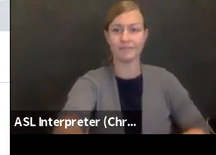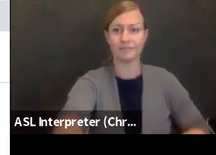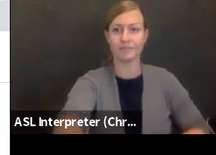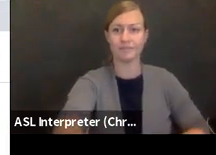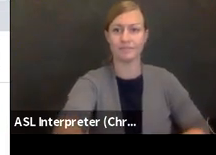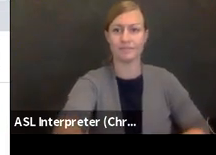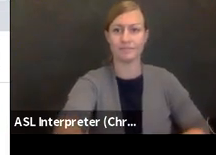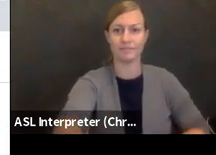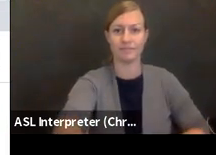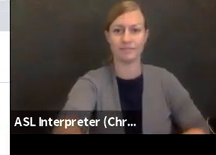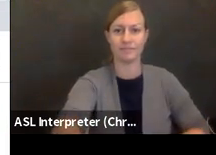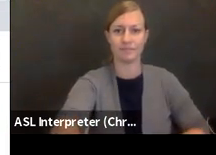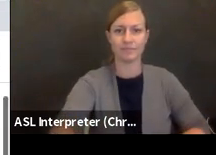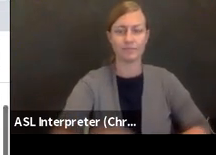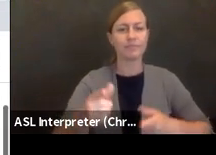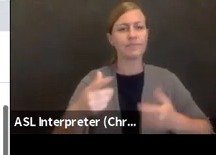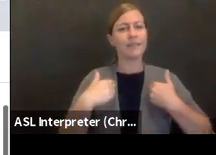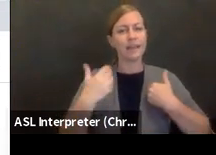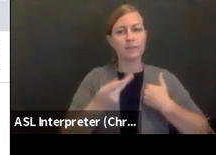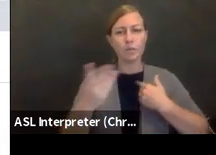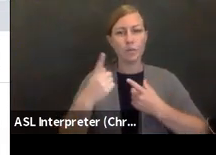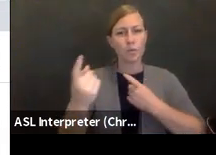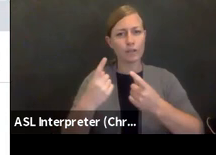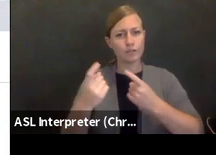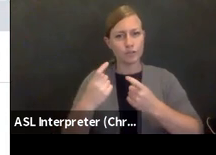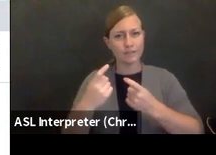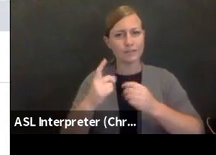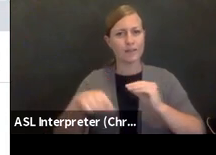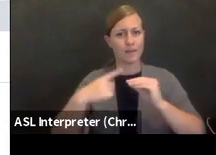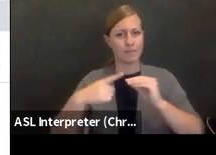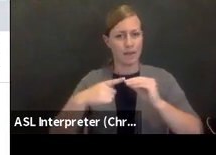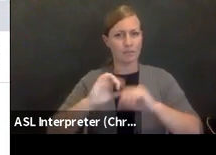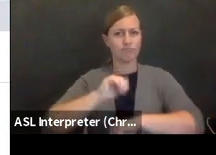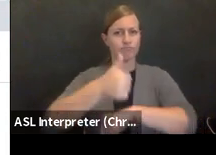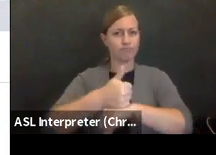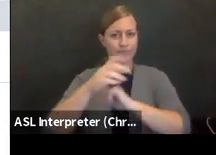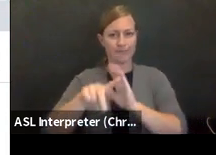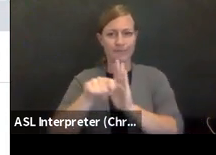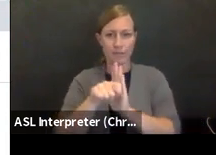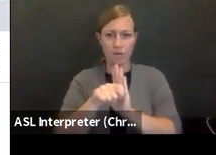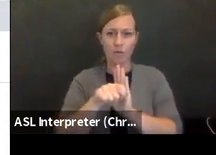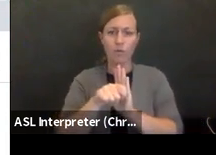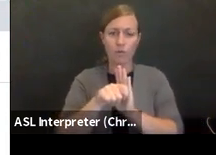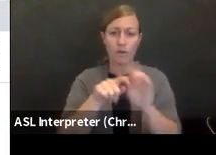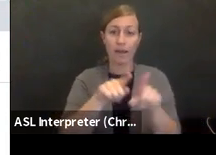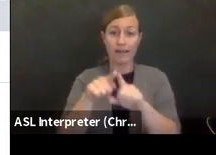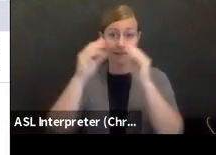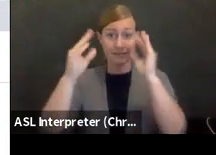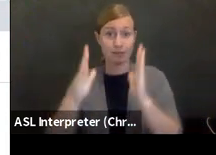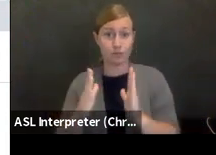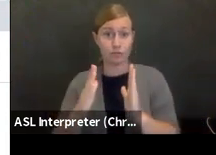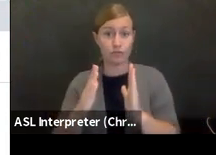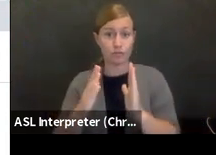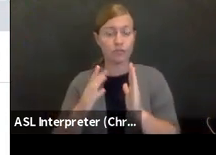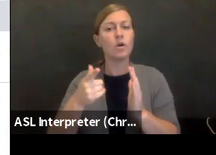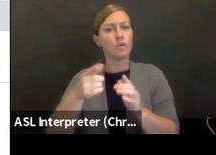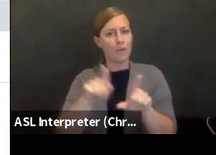ESD 113 - Andrew Hickman: There's been a couple questions about putting a video up yourself as a secure how to upload a video for students to watch